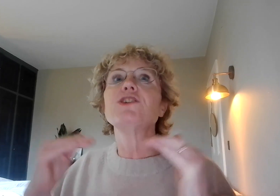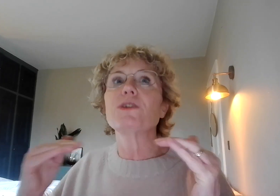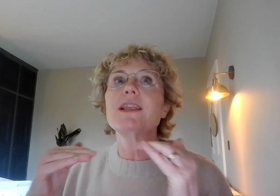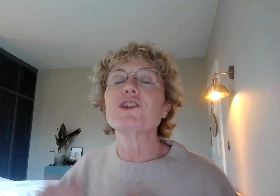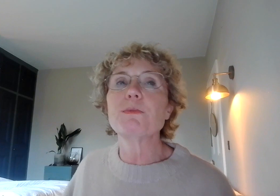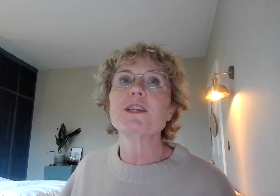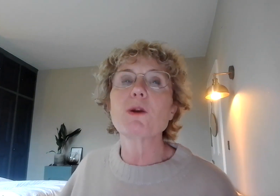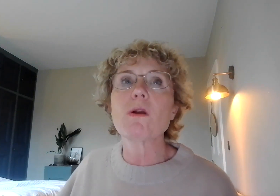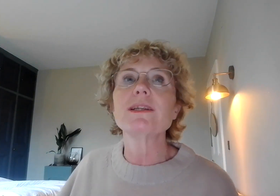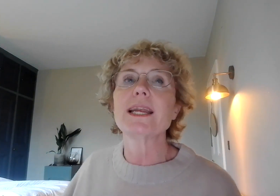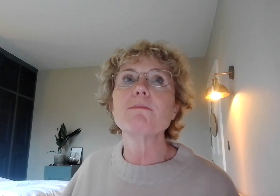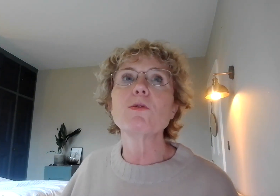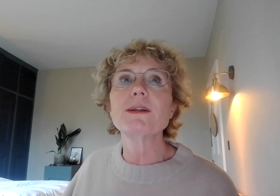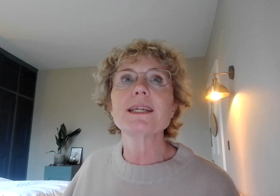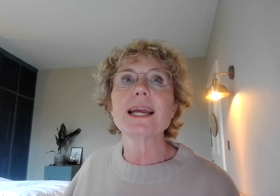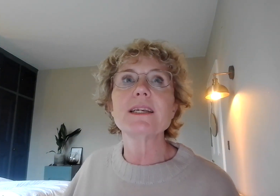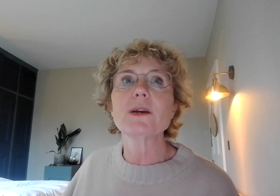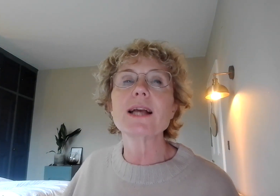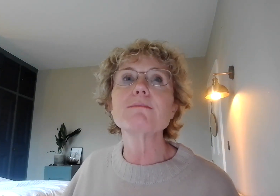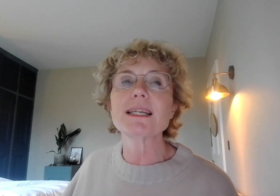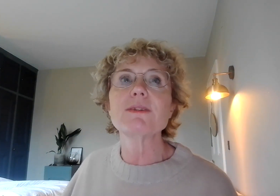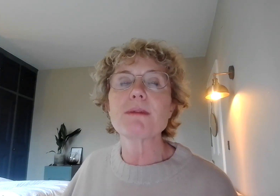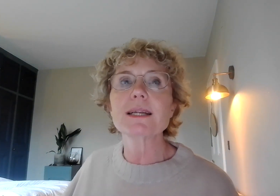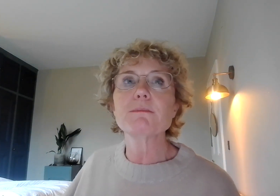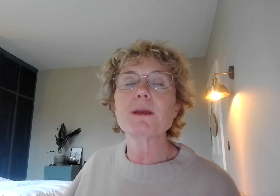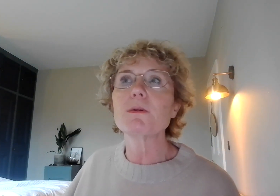There should be some equality in employment status. So, it has a massive impact.